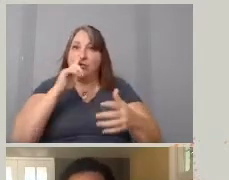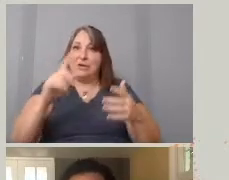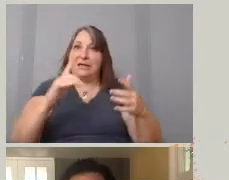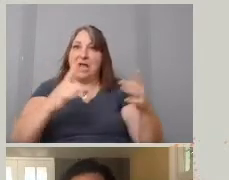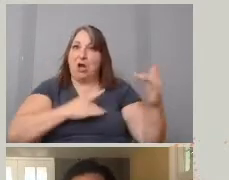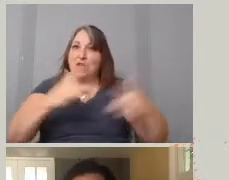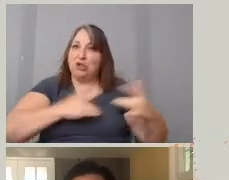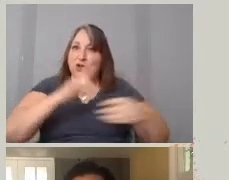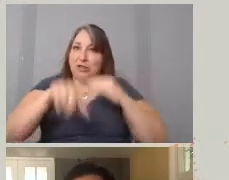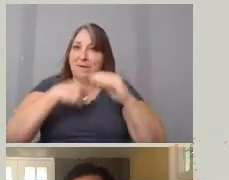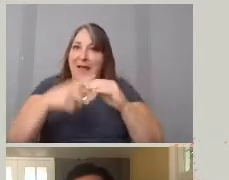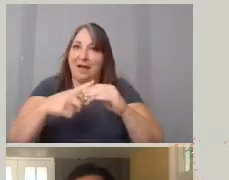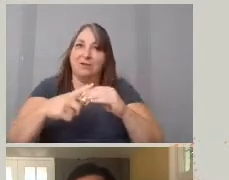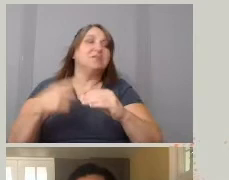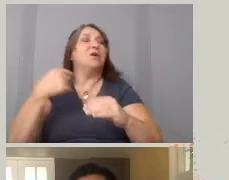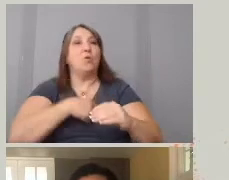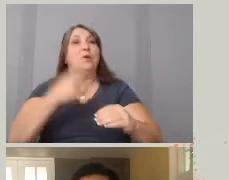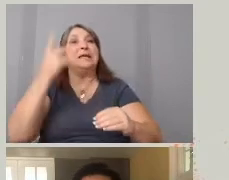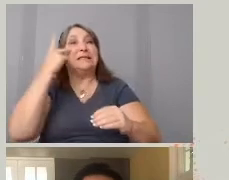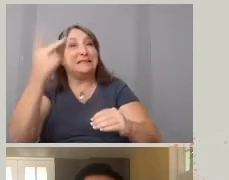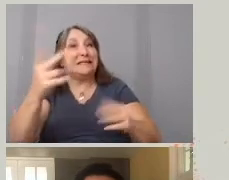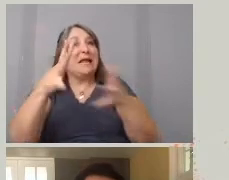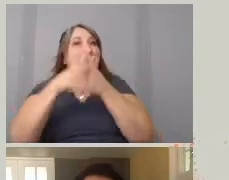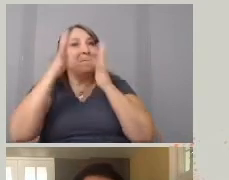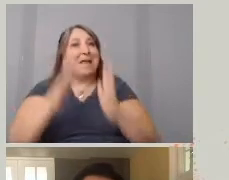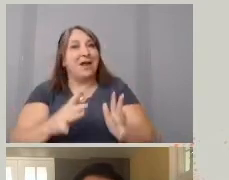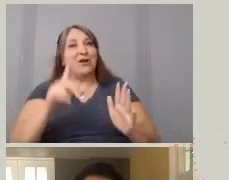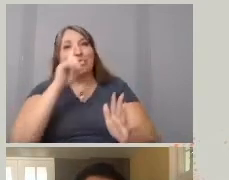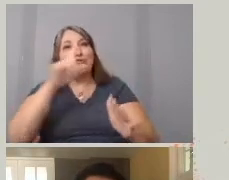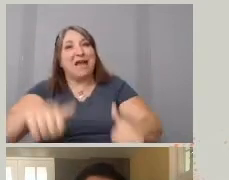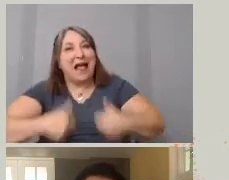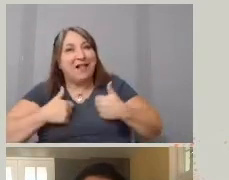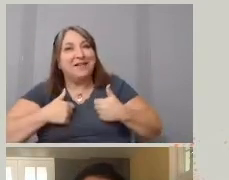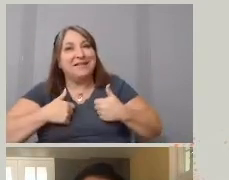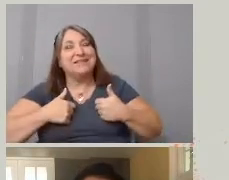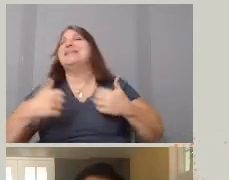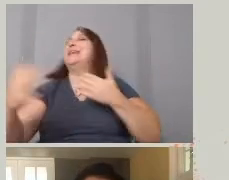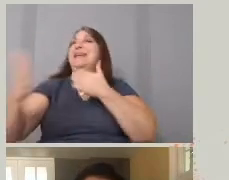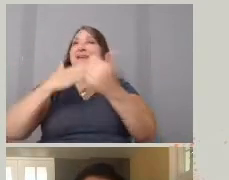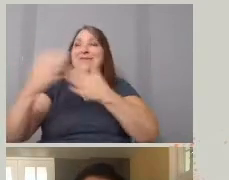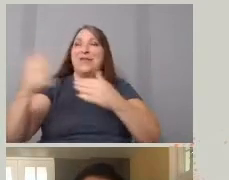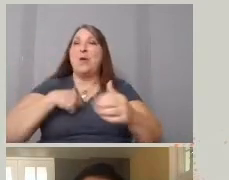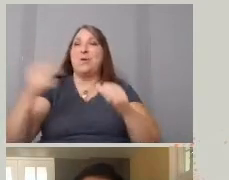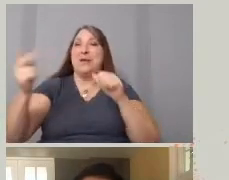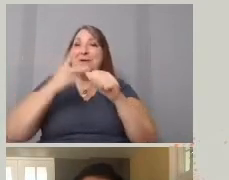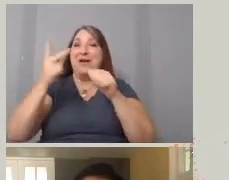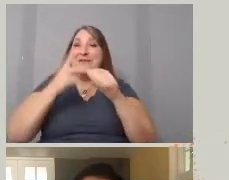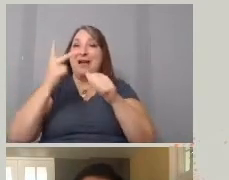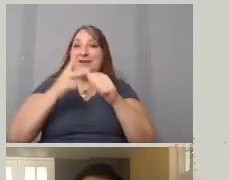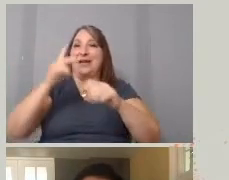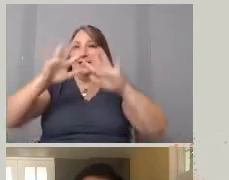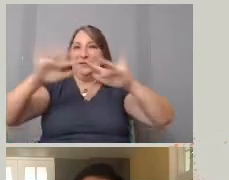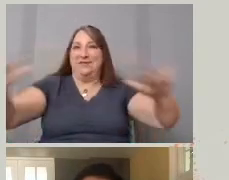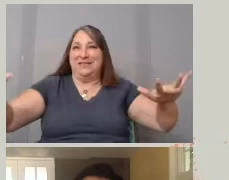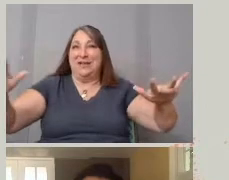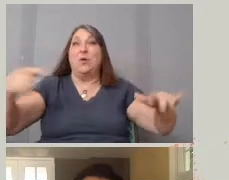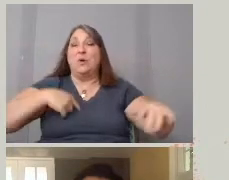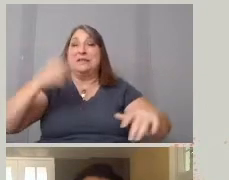of American realities as a result of prioritizing diversity. In fact, what we're seeing is the opposite.